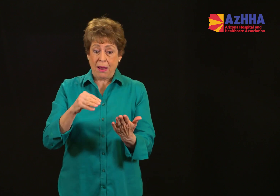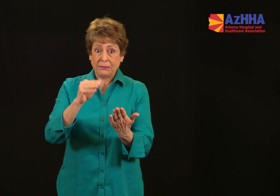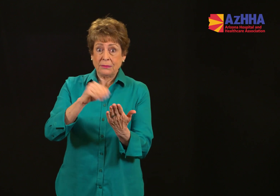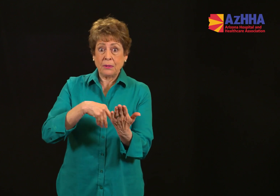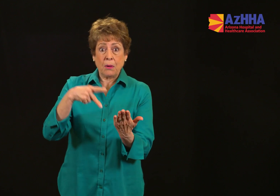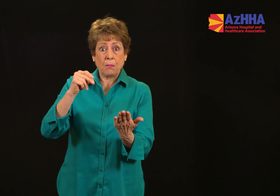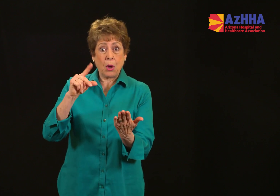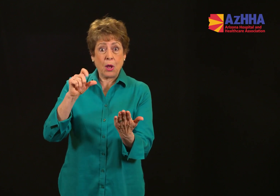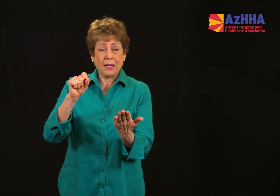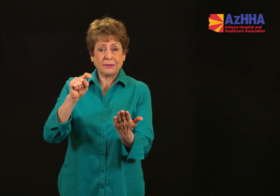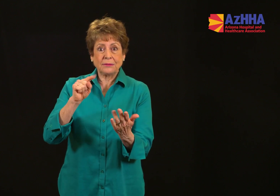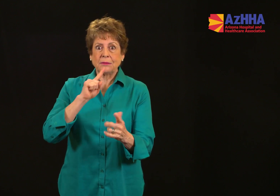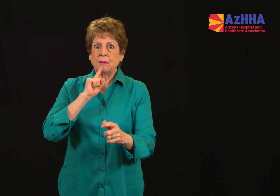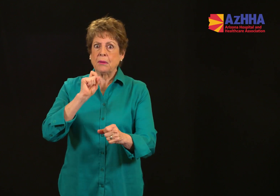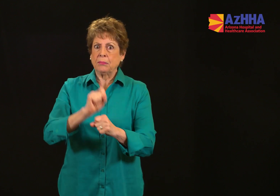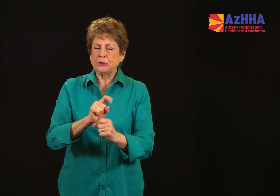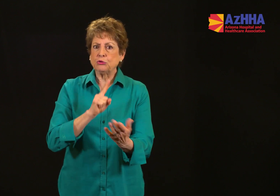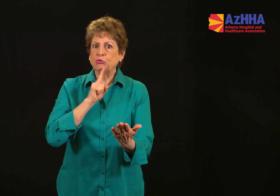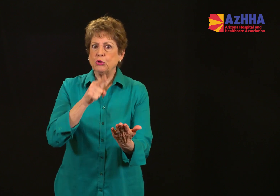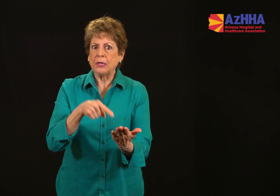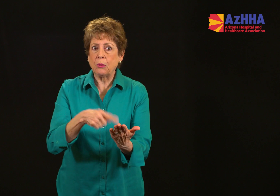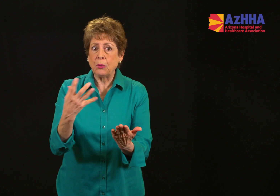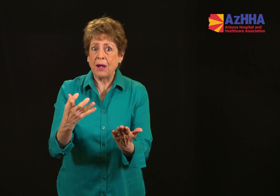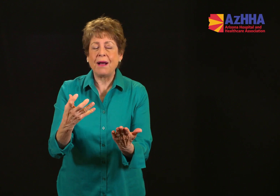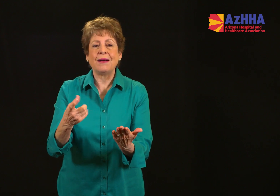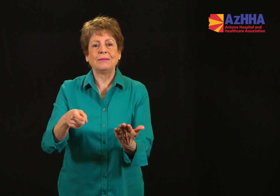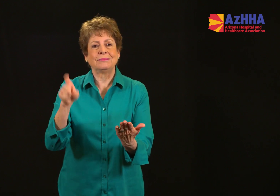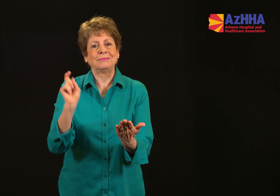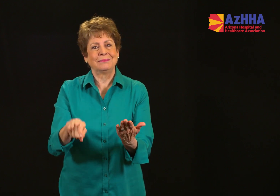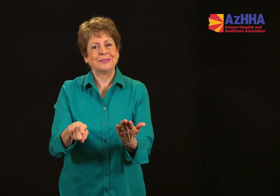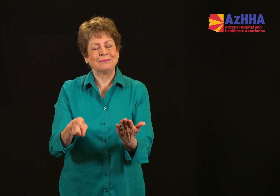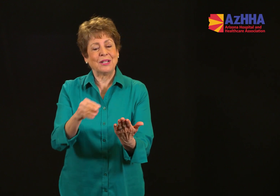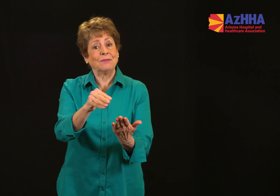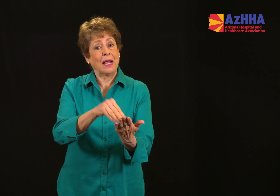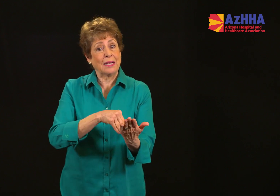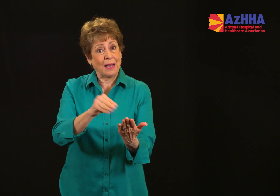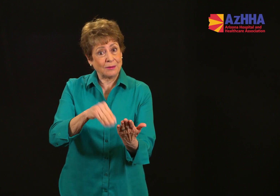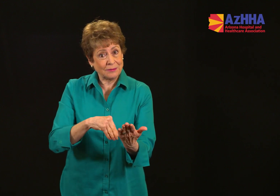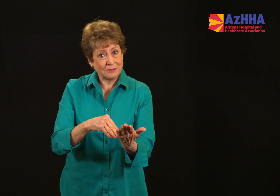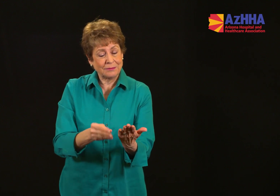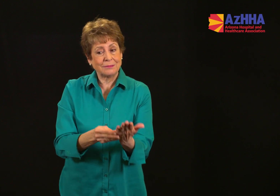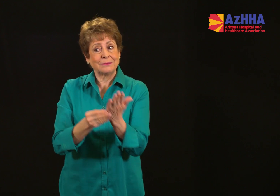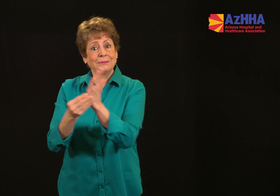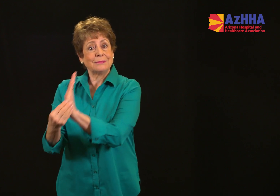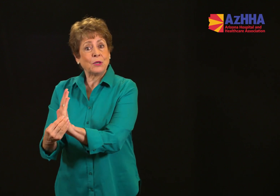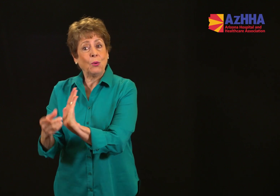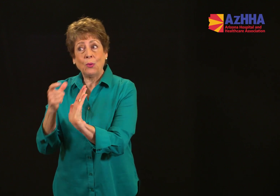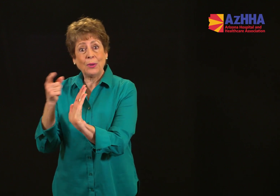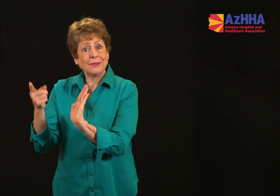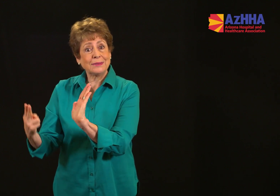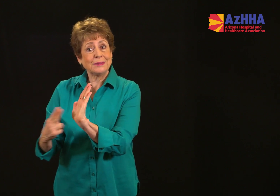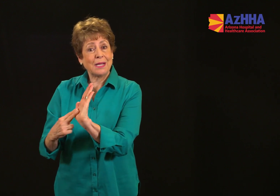To be valid, the National POLST form must be filled out and signed by a healthcare professional